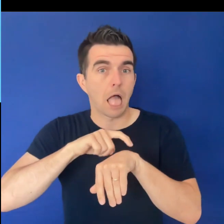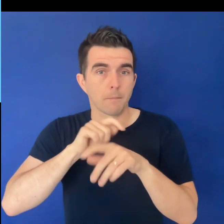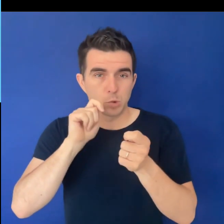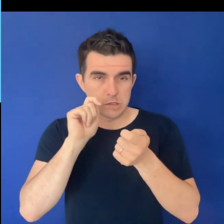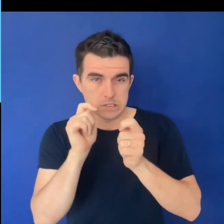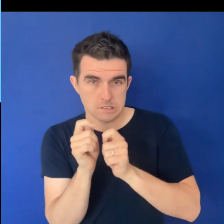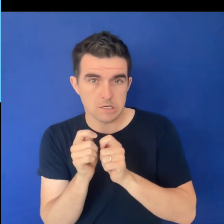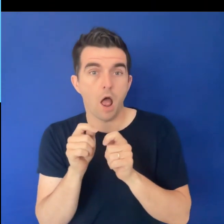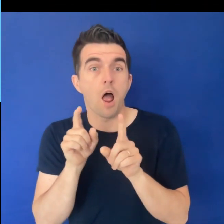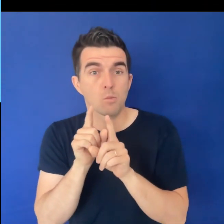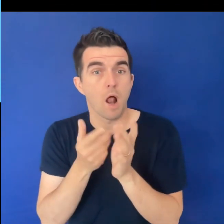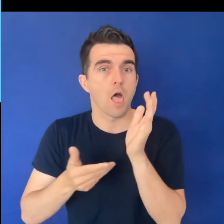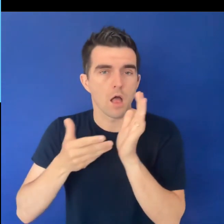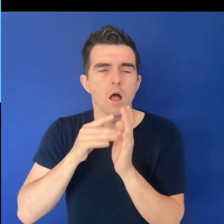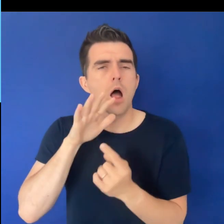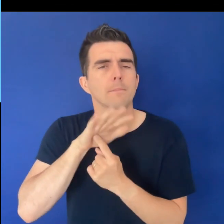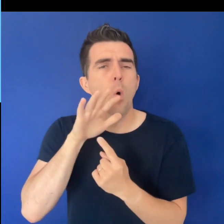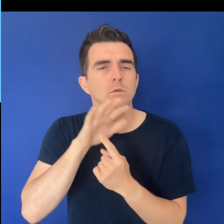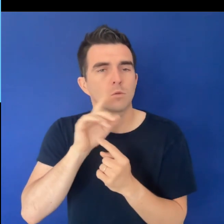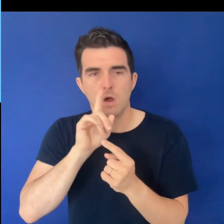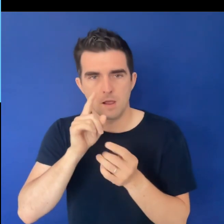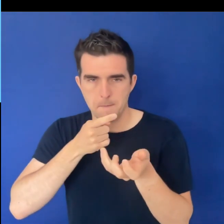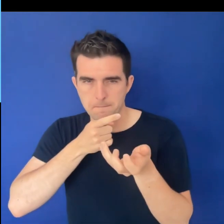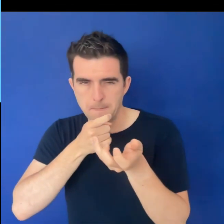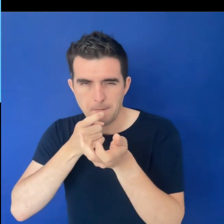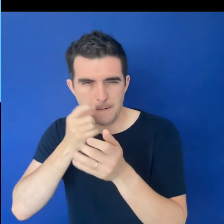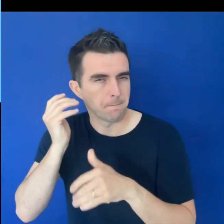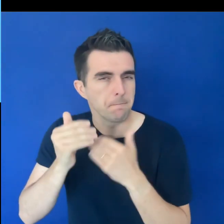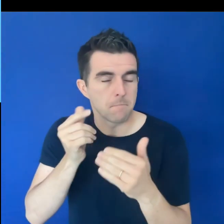as well as following up with those all-important counter-attacks.